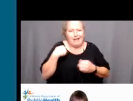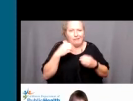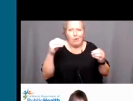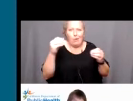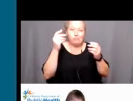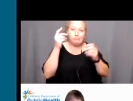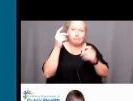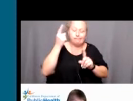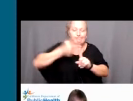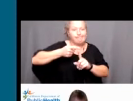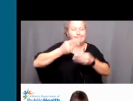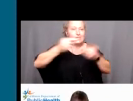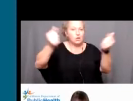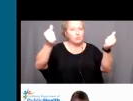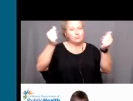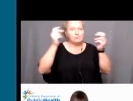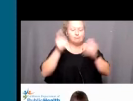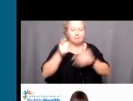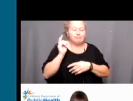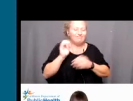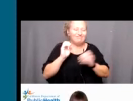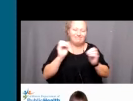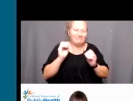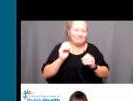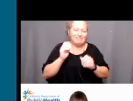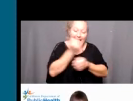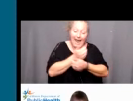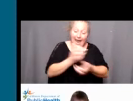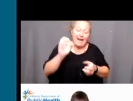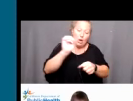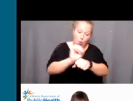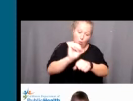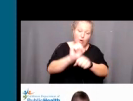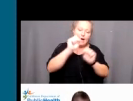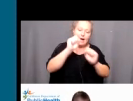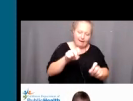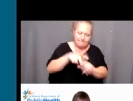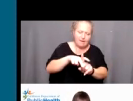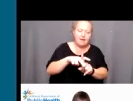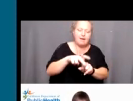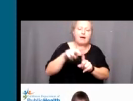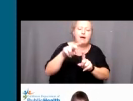I will say that any worker can file a complaint confidentially.